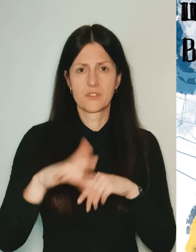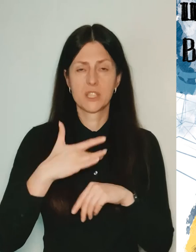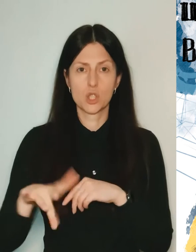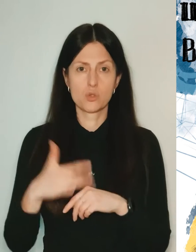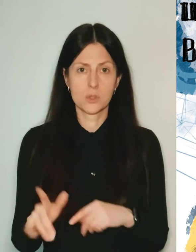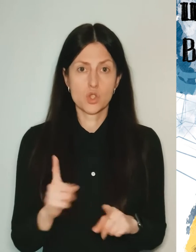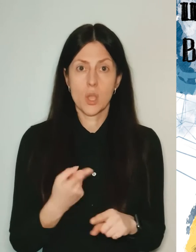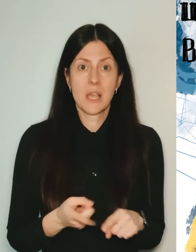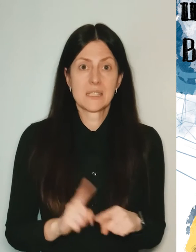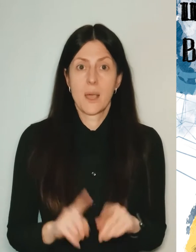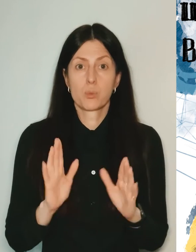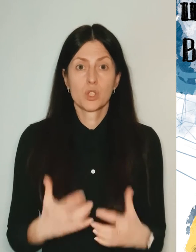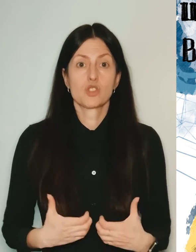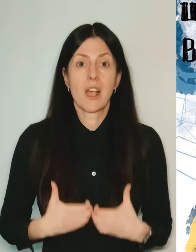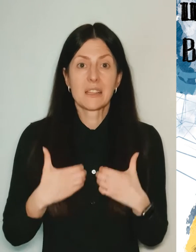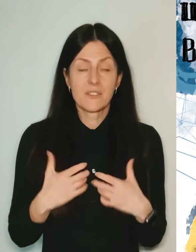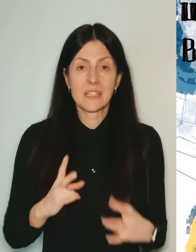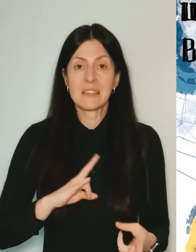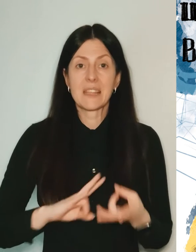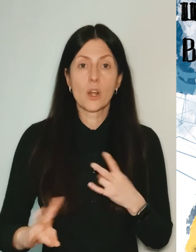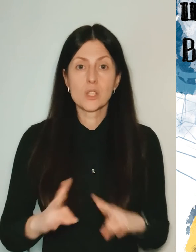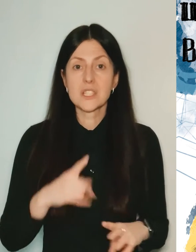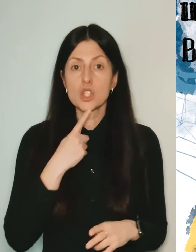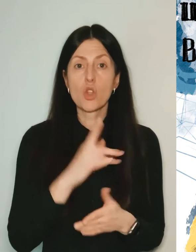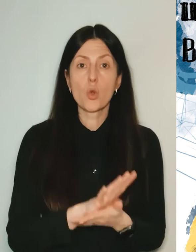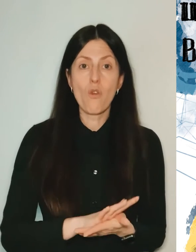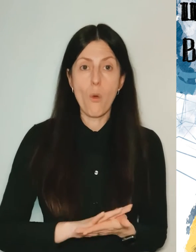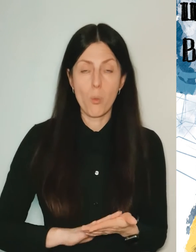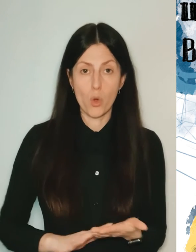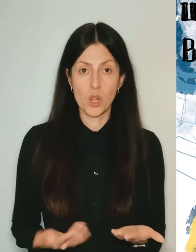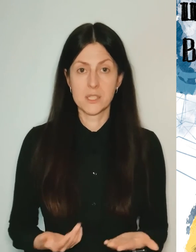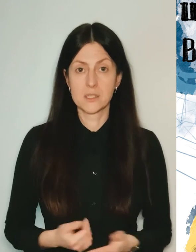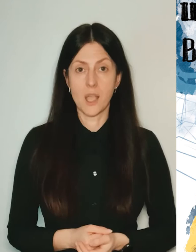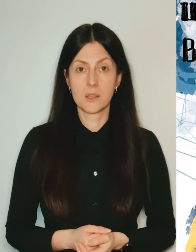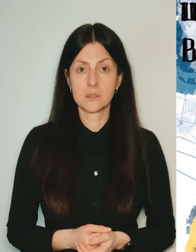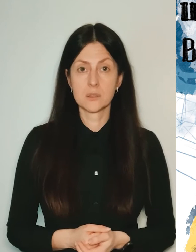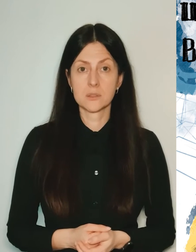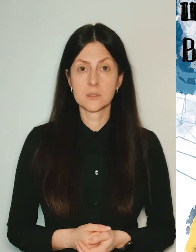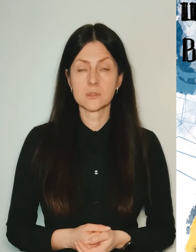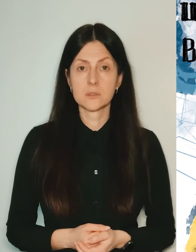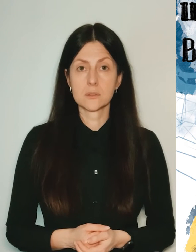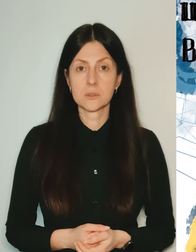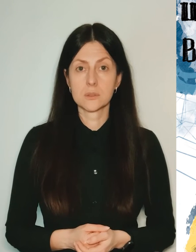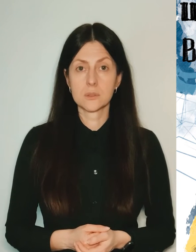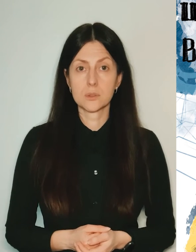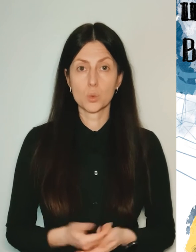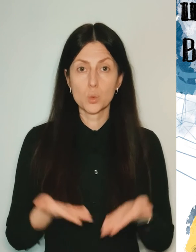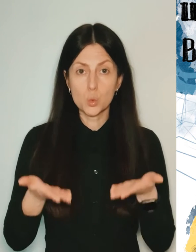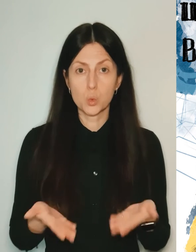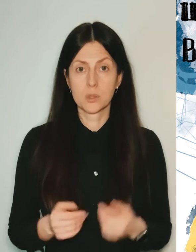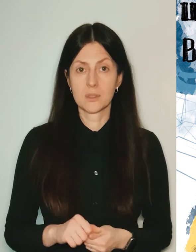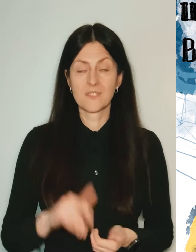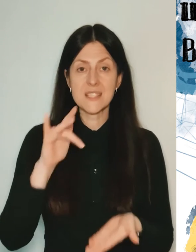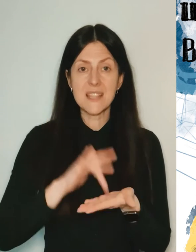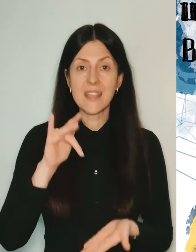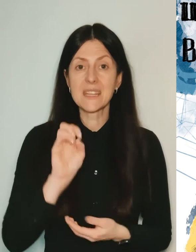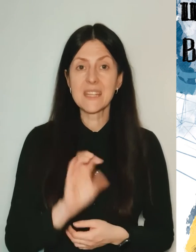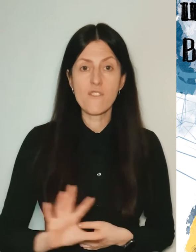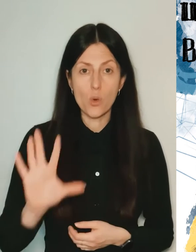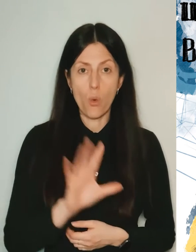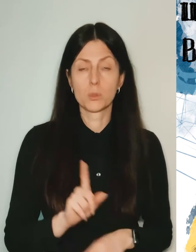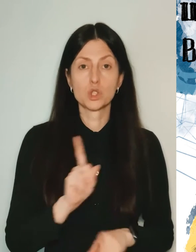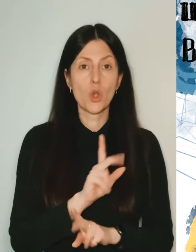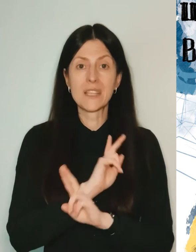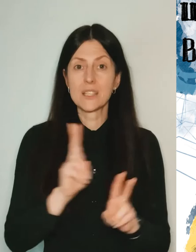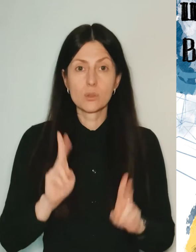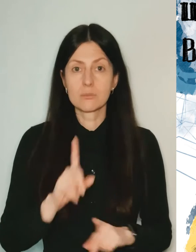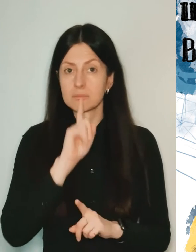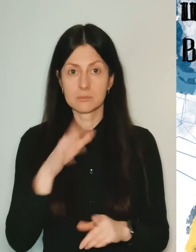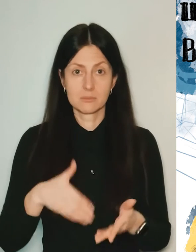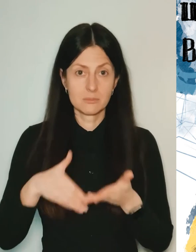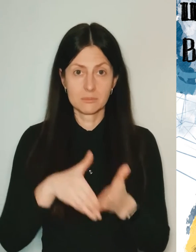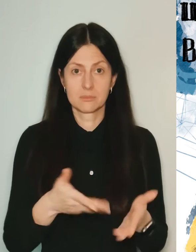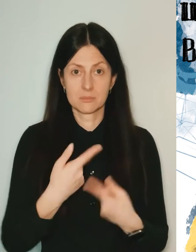That this will be a terrible terrorist bloodshed here in the heart of Europe that no one would come to our rescue.